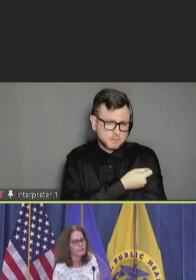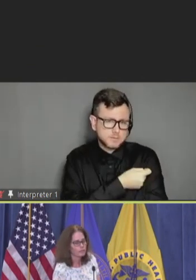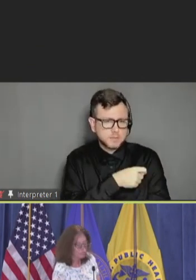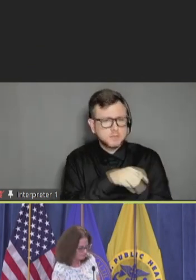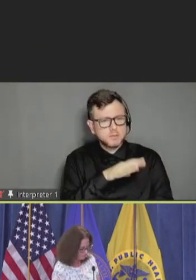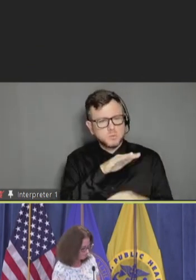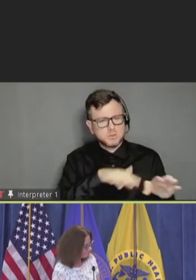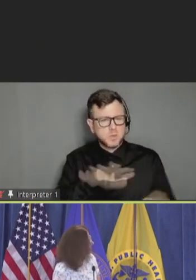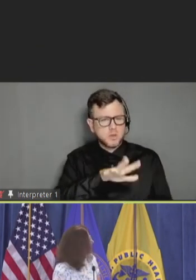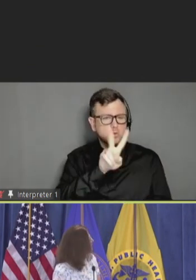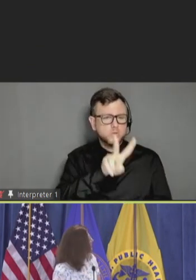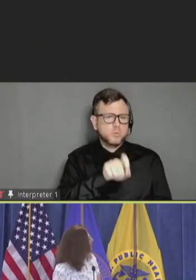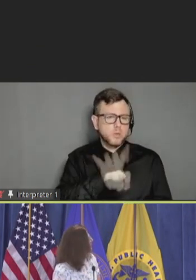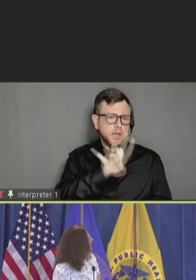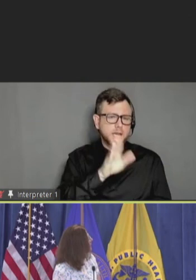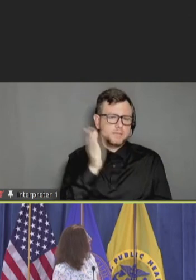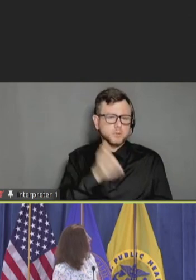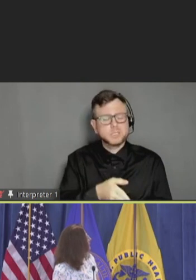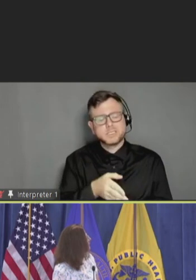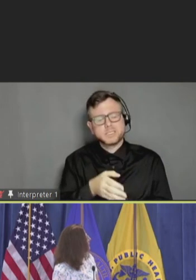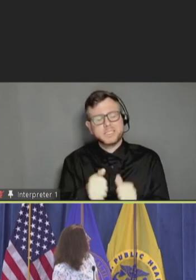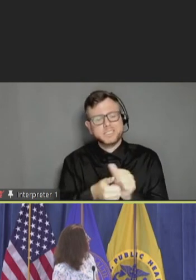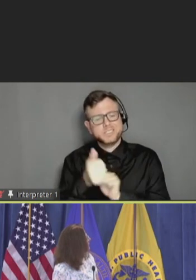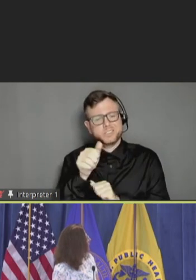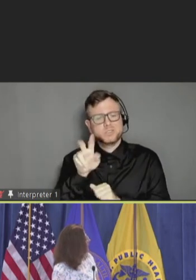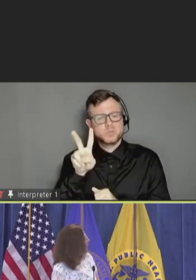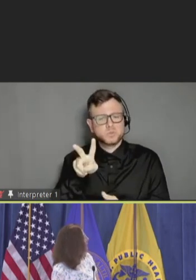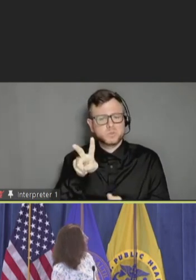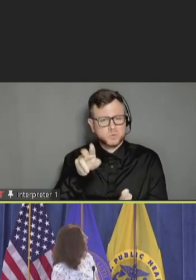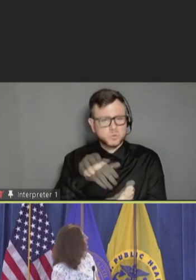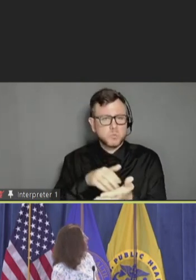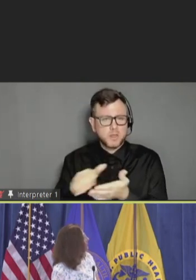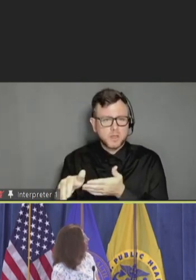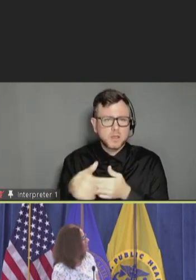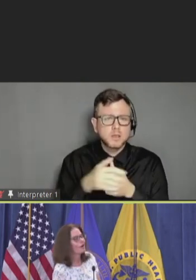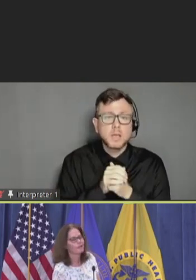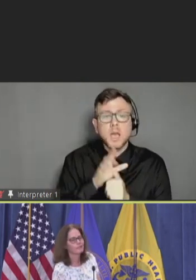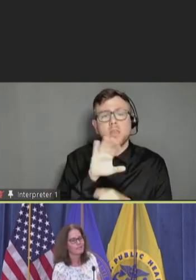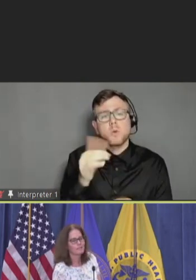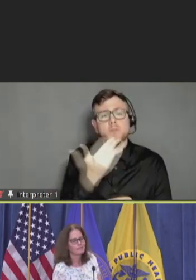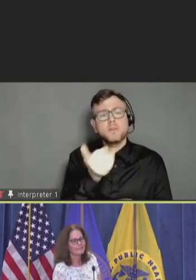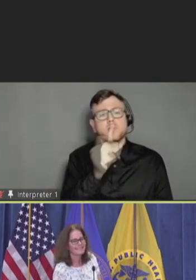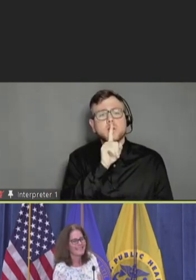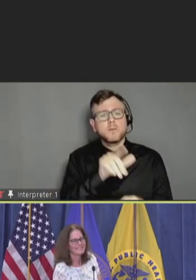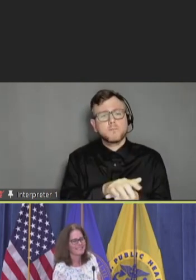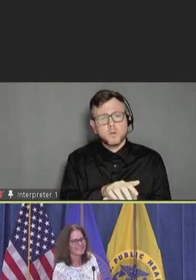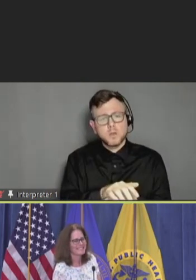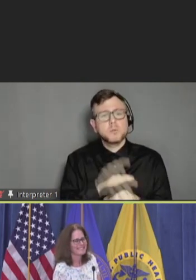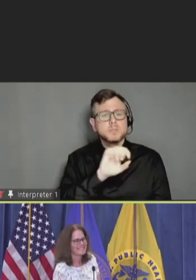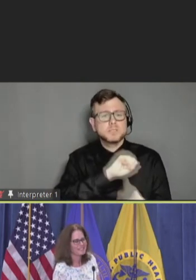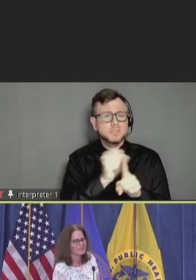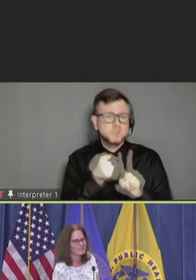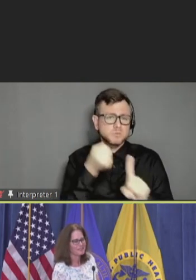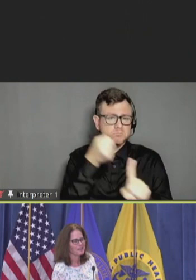And with that, I'd like to acknowledge how many -- it takes a village to do all this